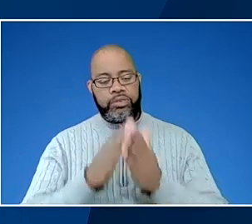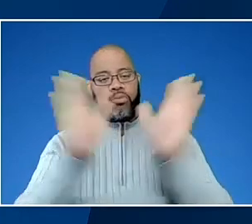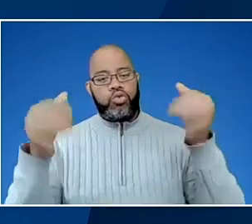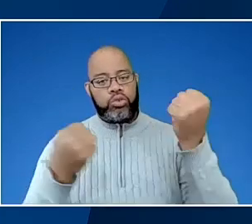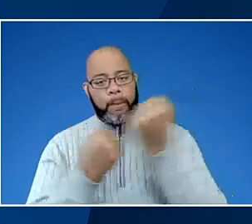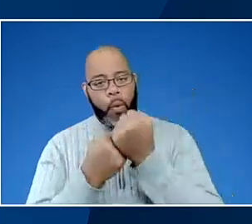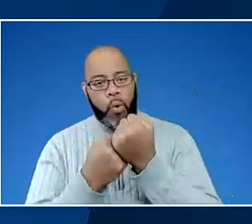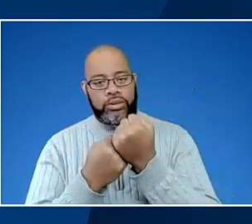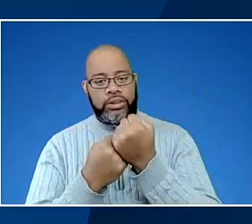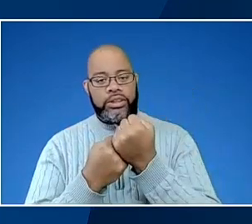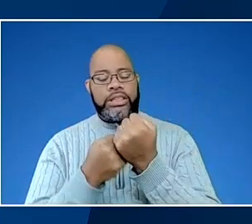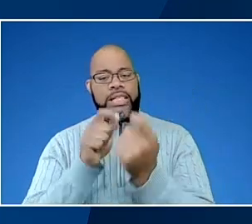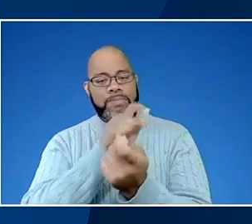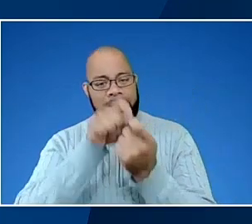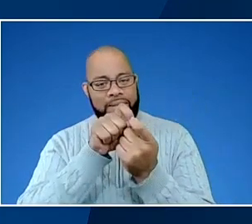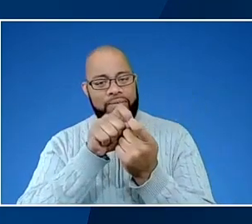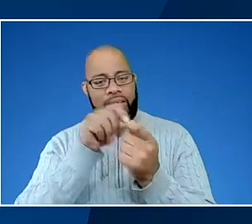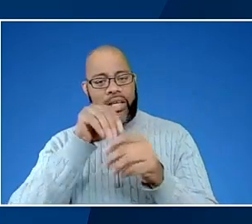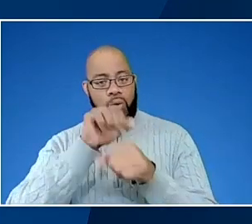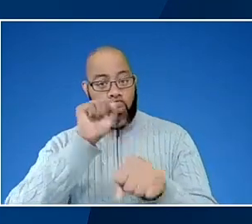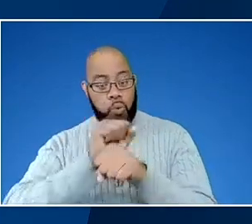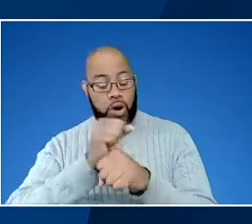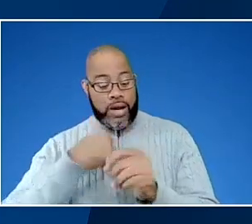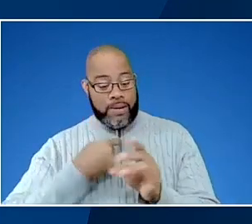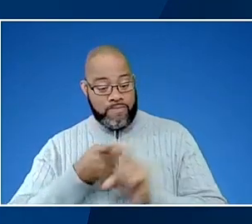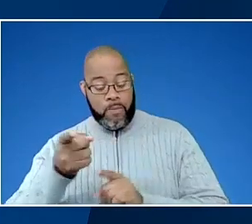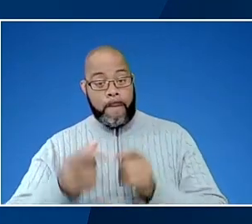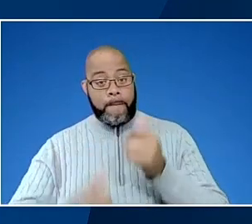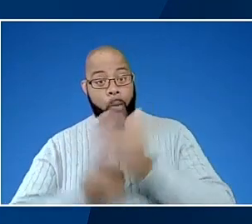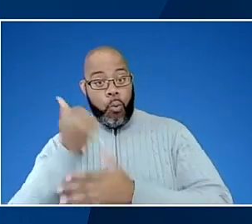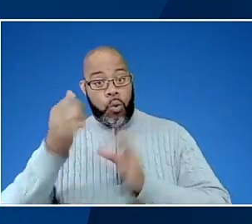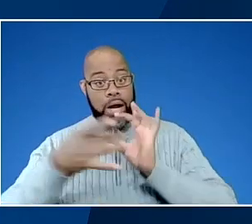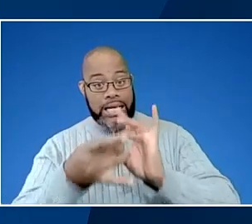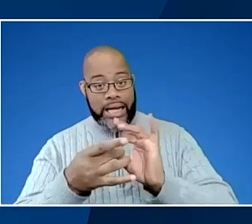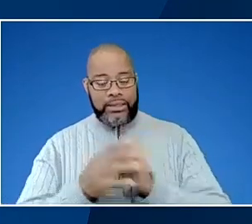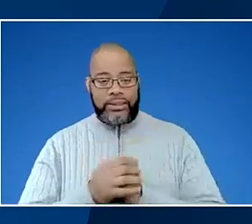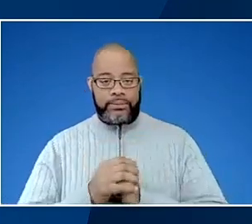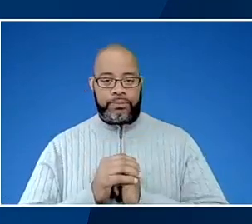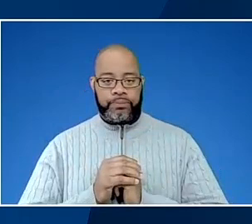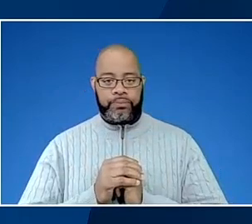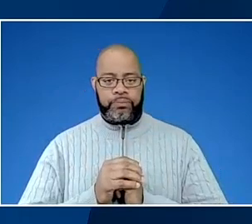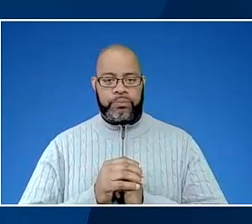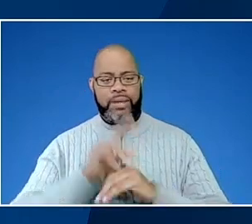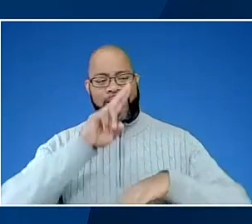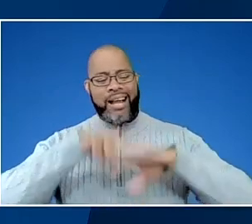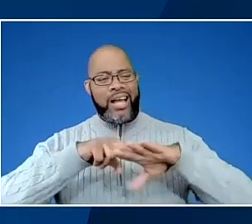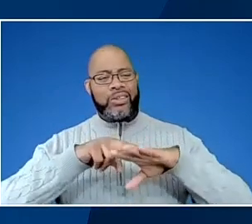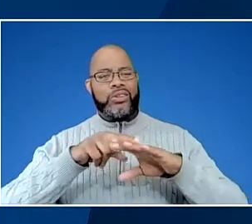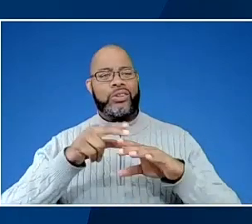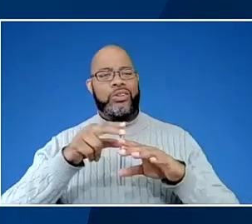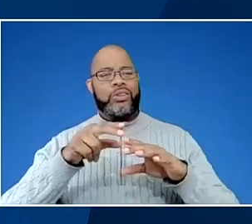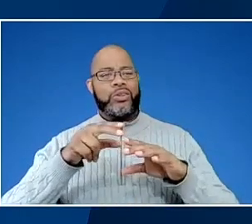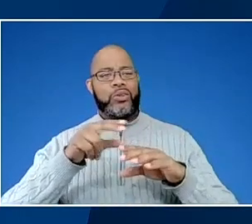particularly in the work I'm most closely connected to national circles and higher education and university and college